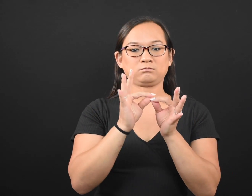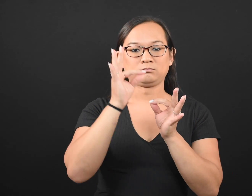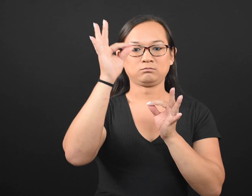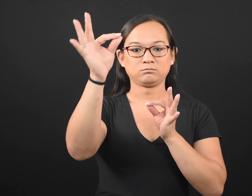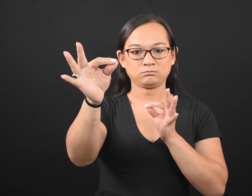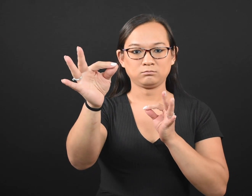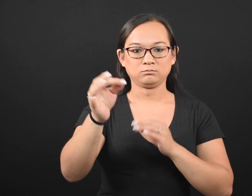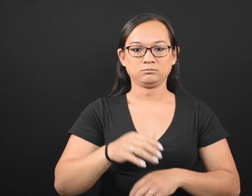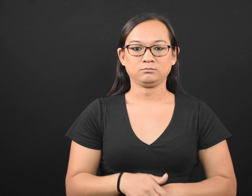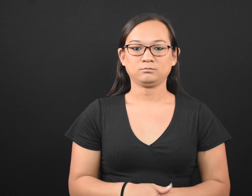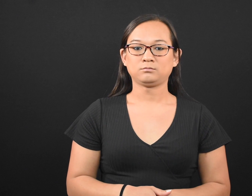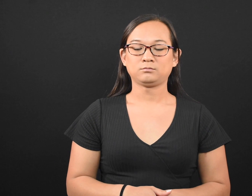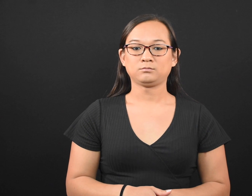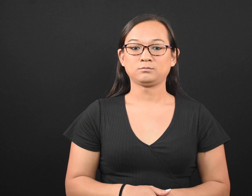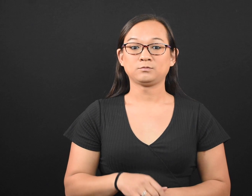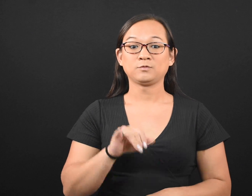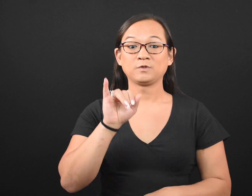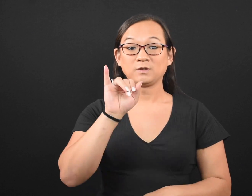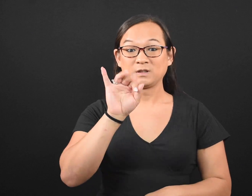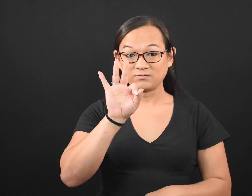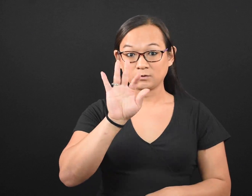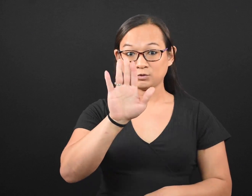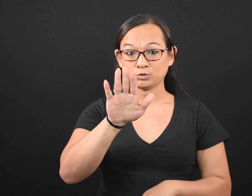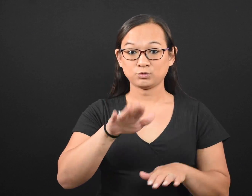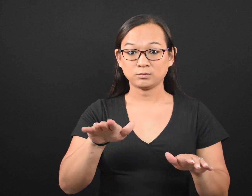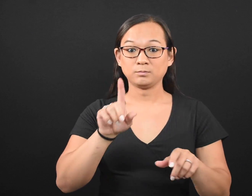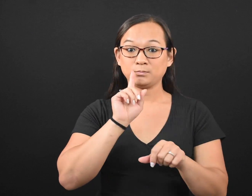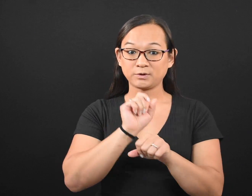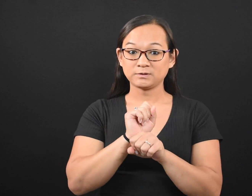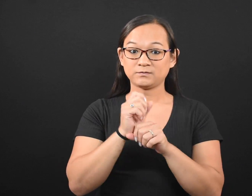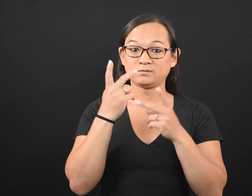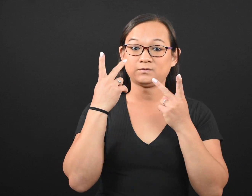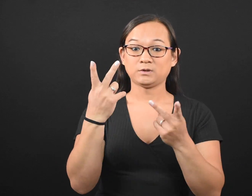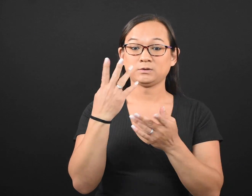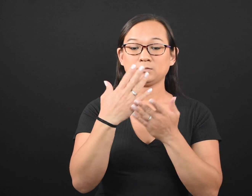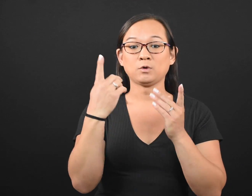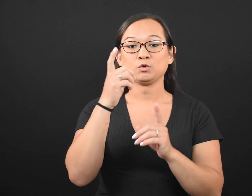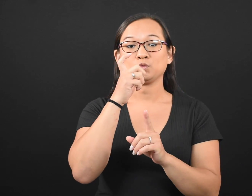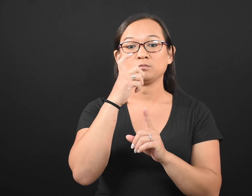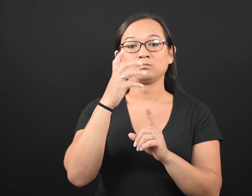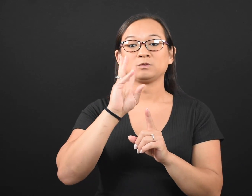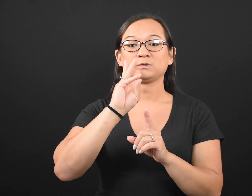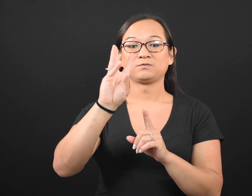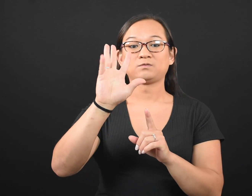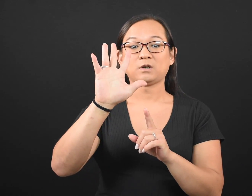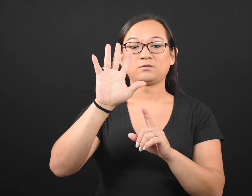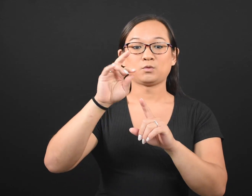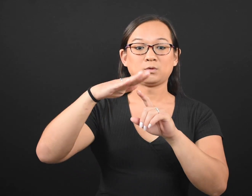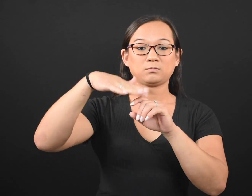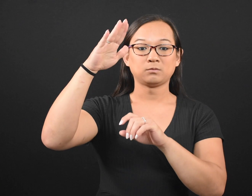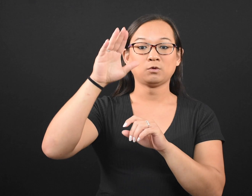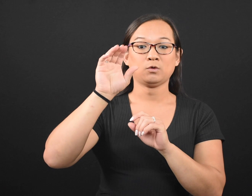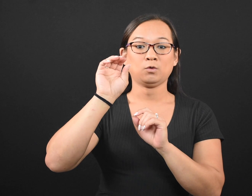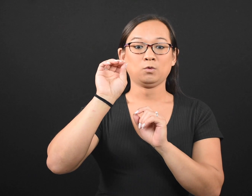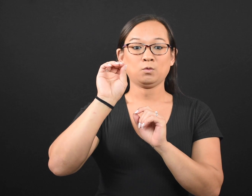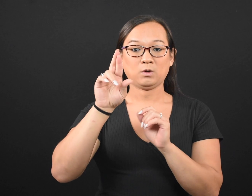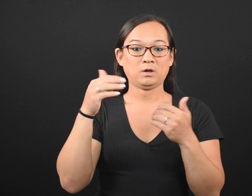grandparents, older family members, or family members with underlying medical conditions while there are high levels of transmission (or high number of COVID-19 cases) in your community.